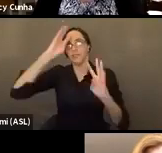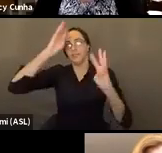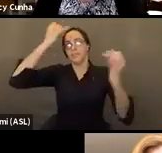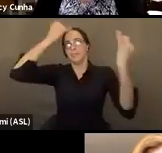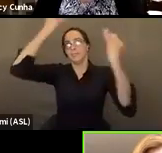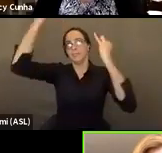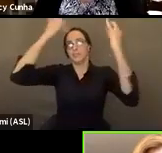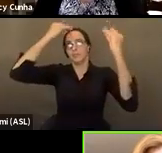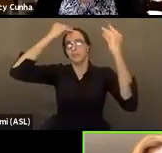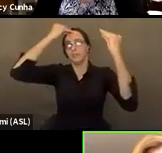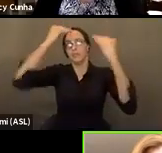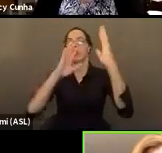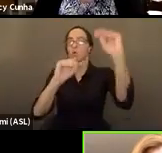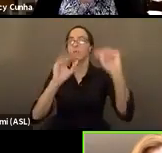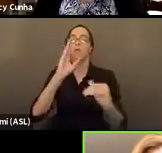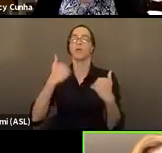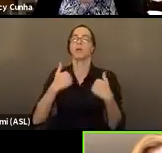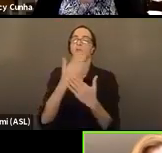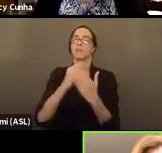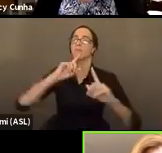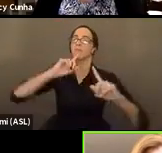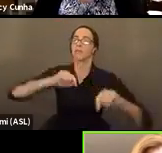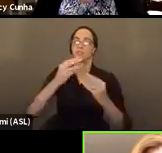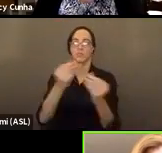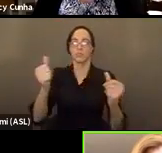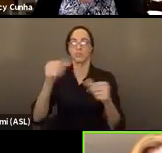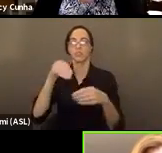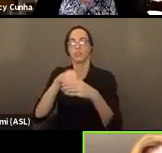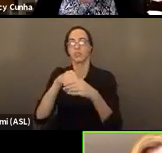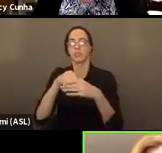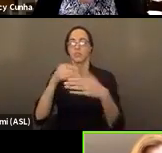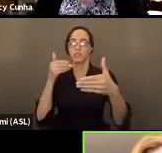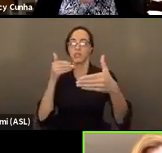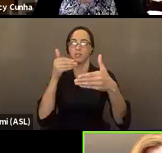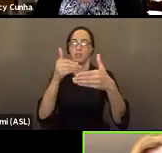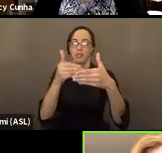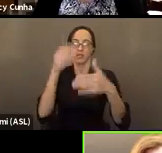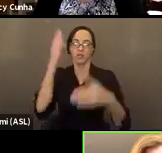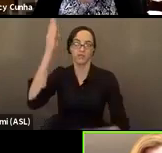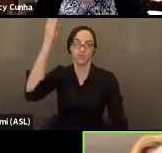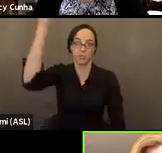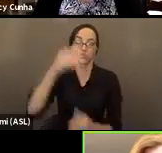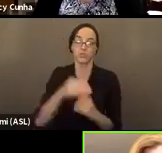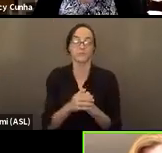thank you so much mike um thanks for mentioning about the new contract we have with our ihss